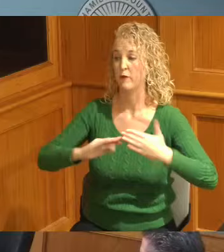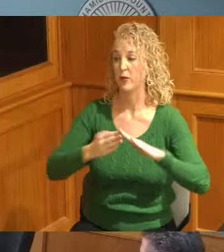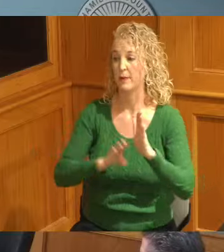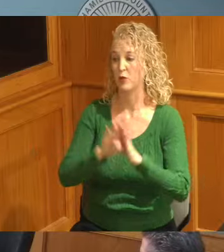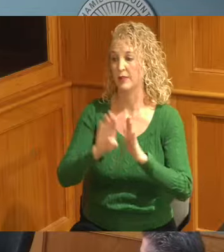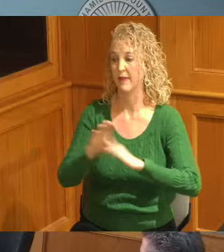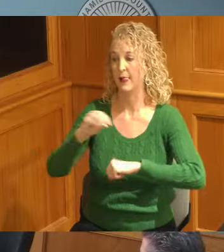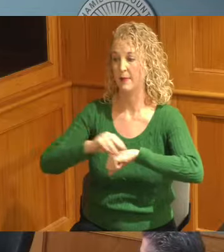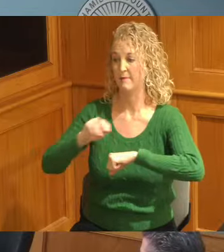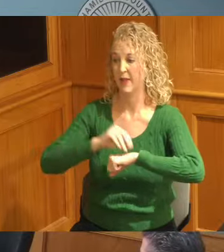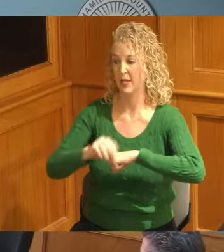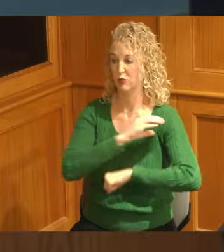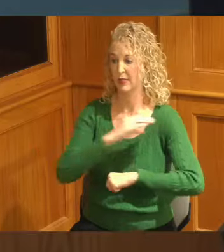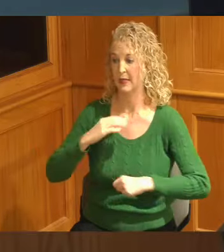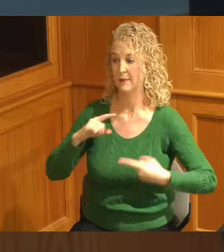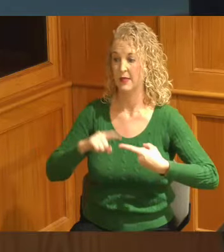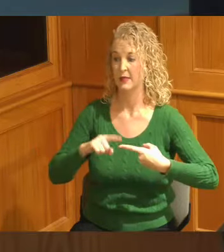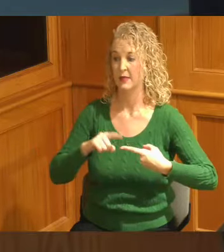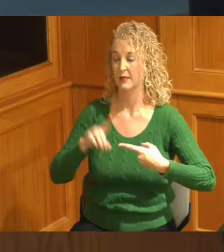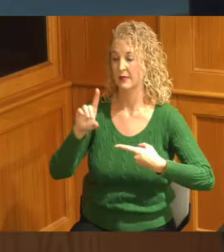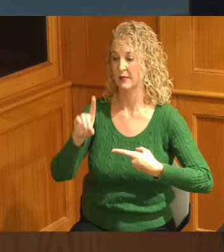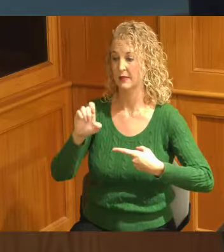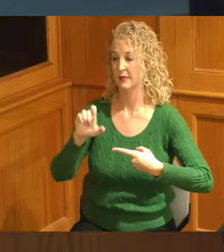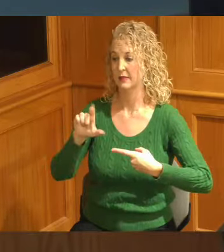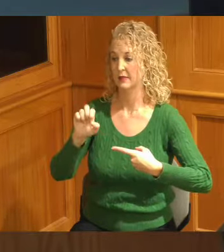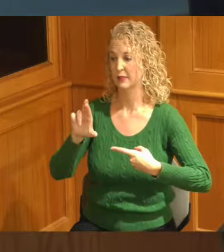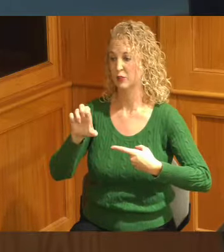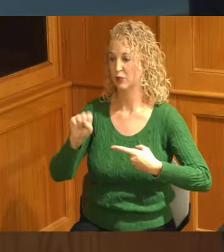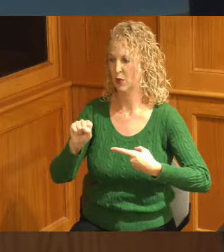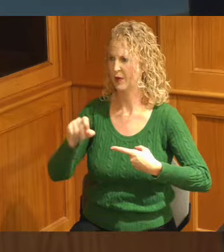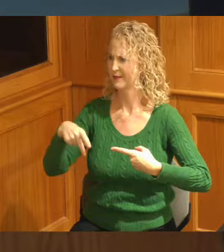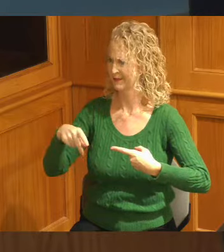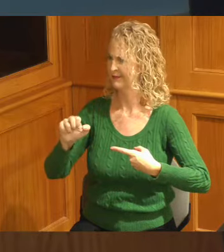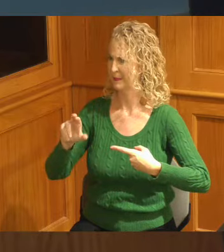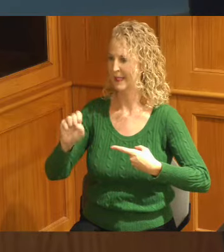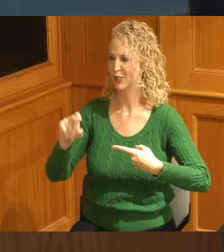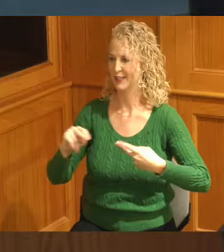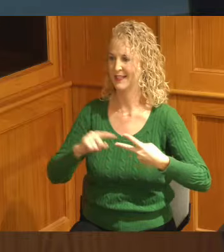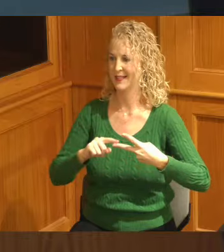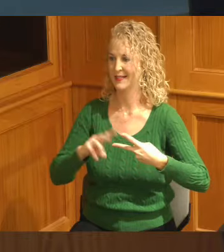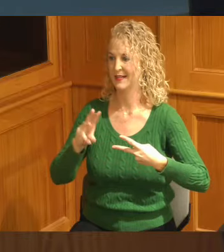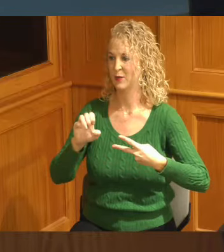advisory committee, Dolores Peterson and William Basil. And then number eight is a resolution